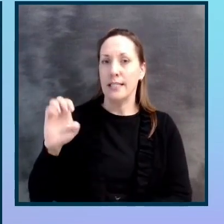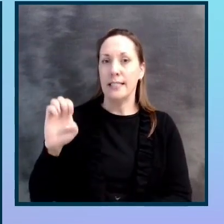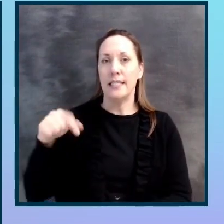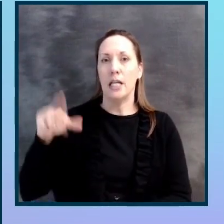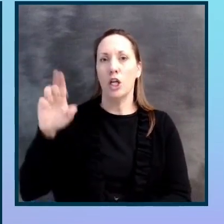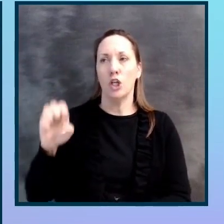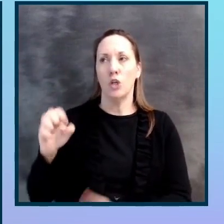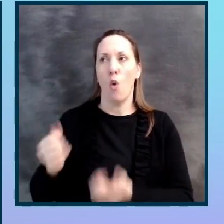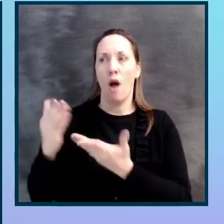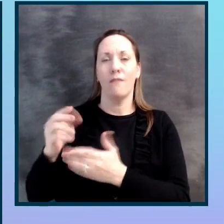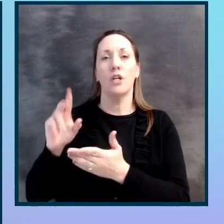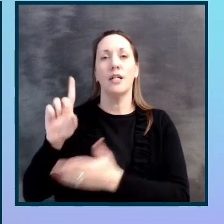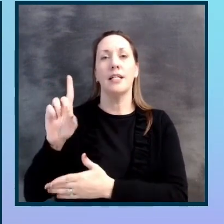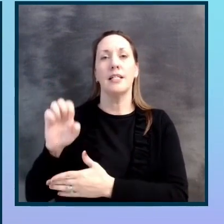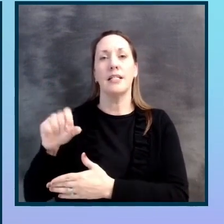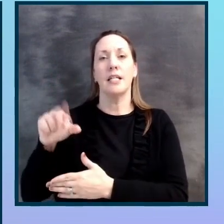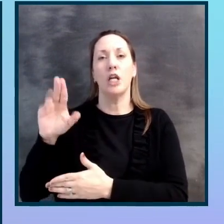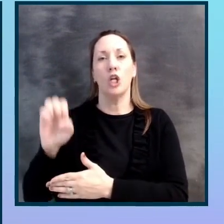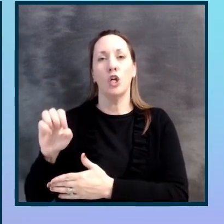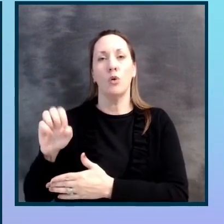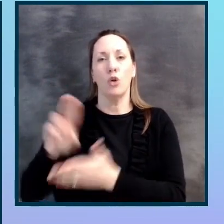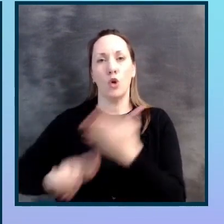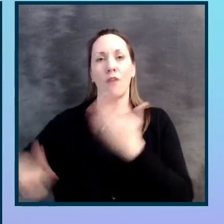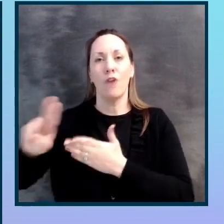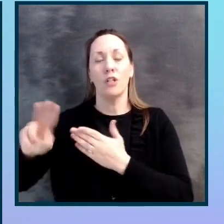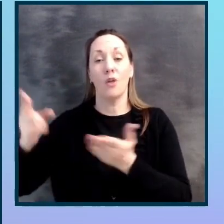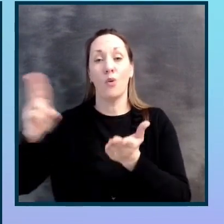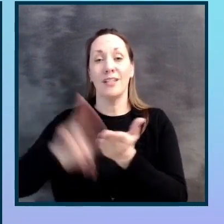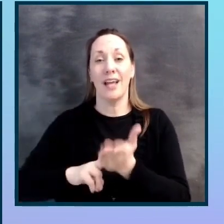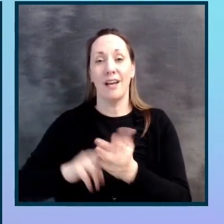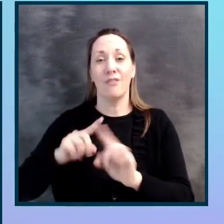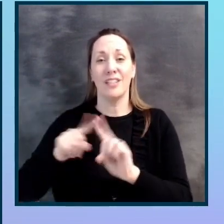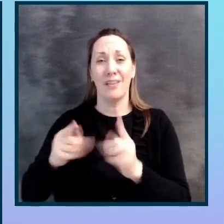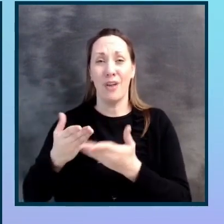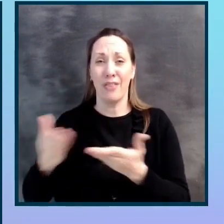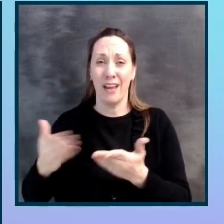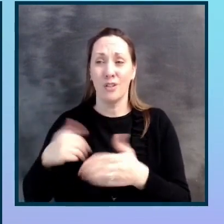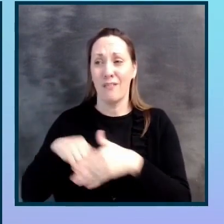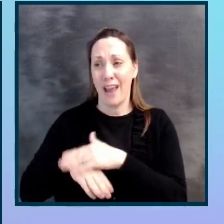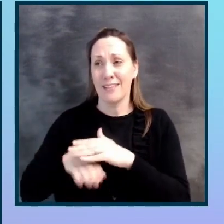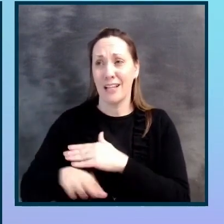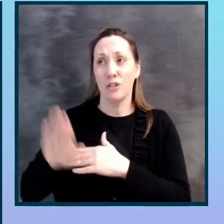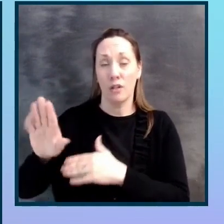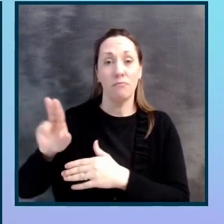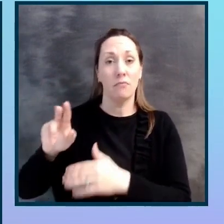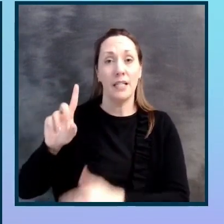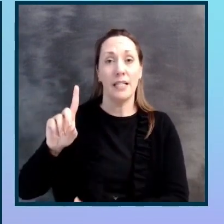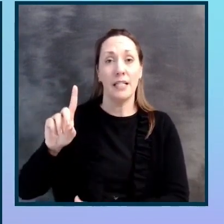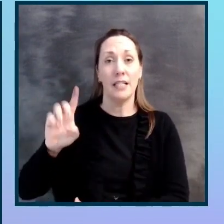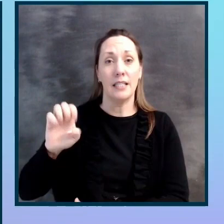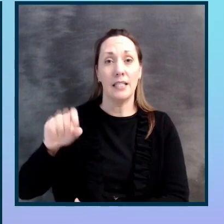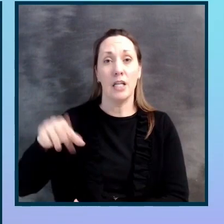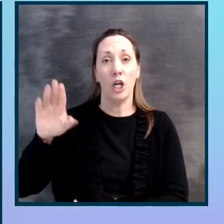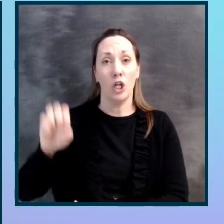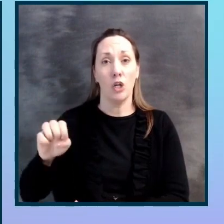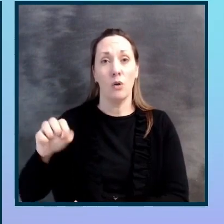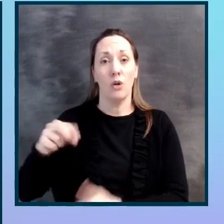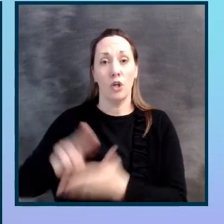so when you sign up for different things, you have access to Deque University, and that's a wealth of information for training.